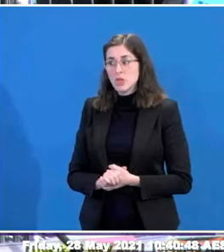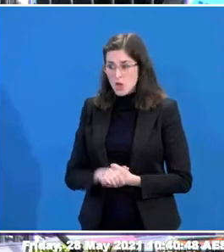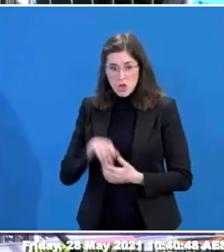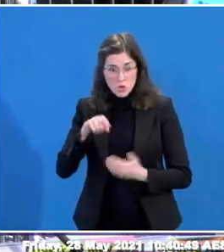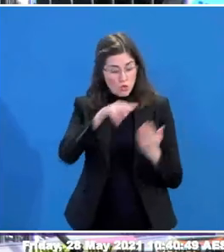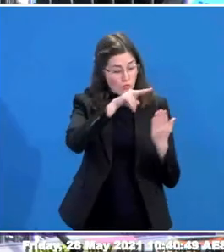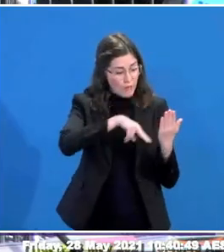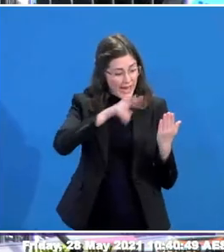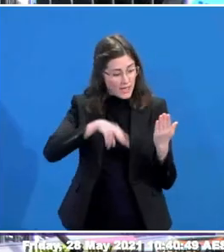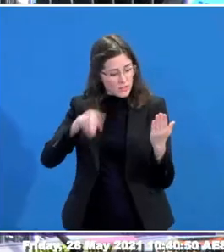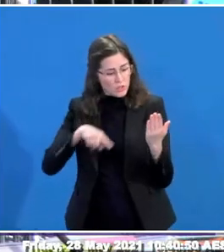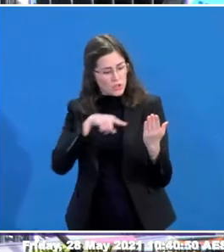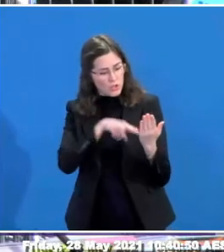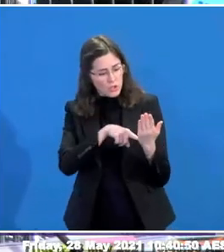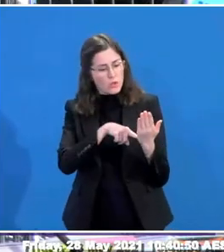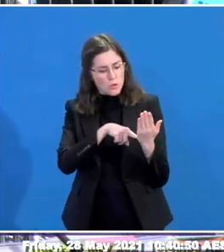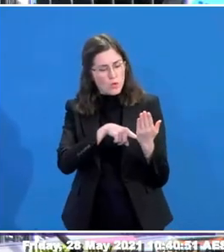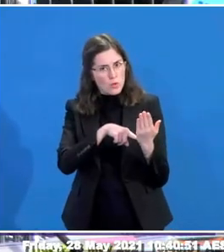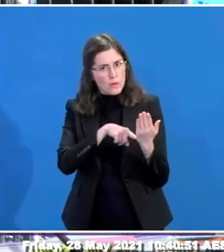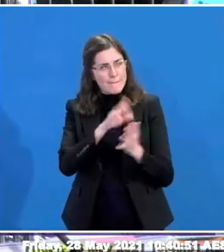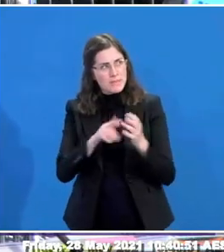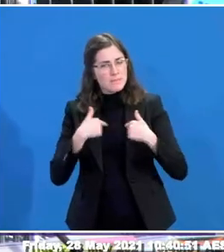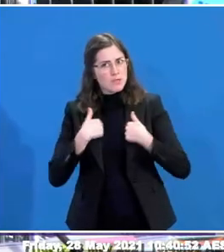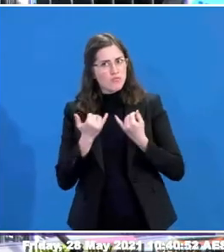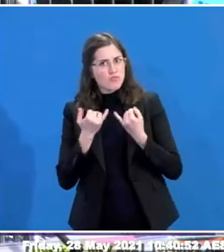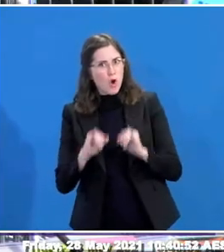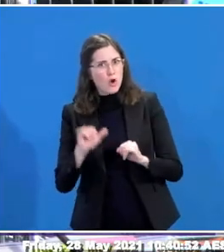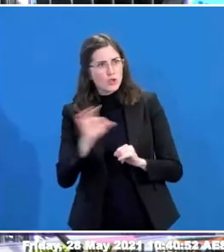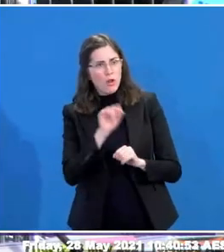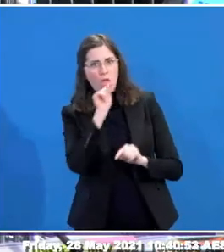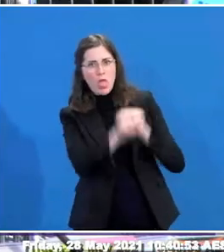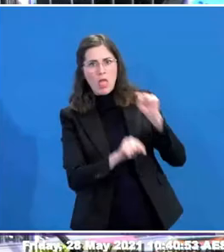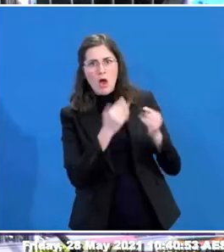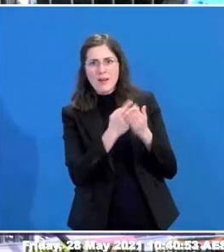you had treated Eliza, and the way in which you had formed